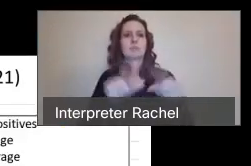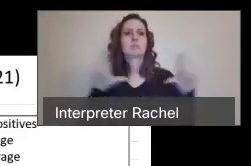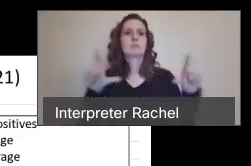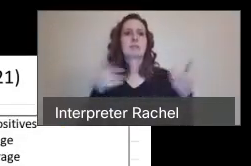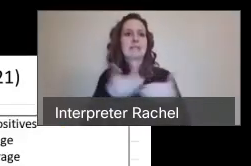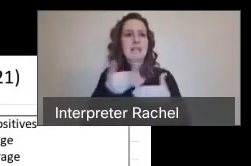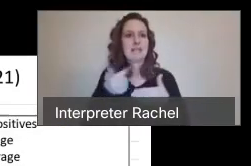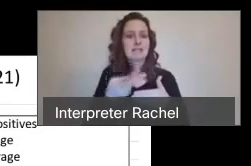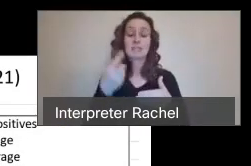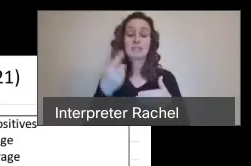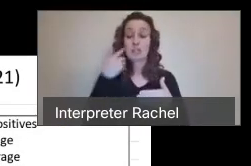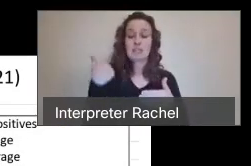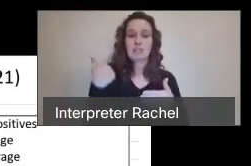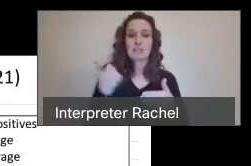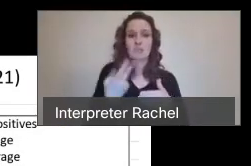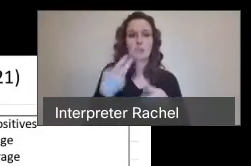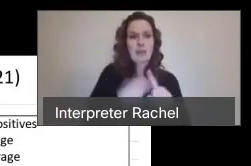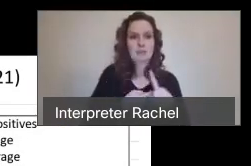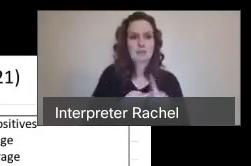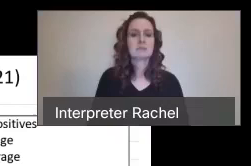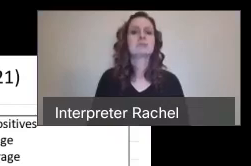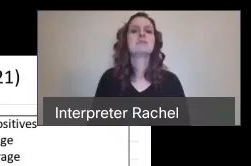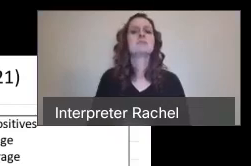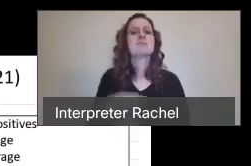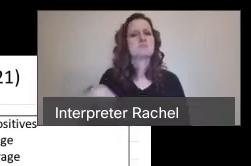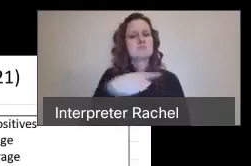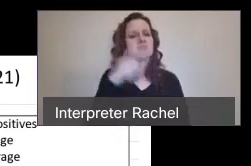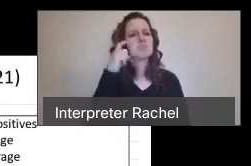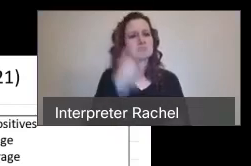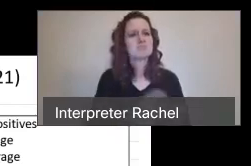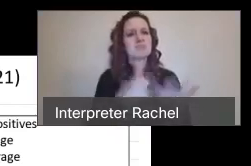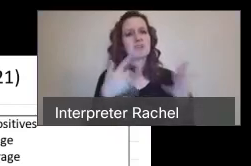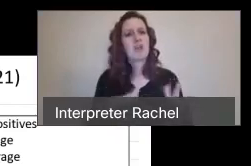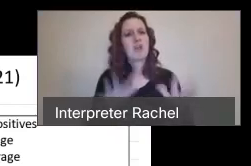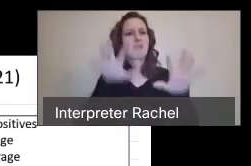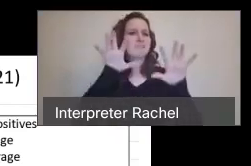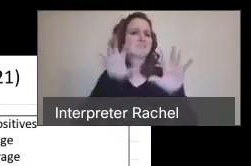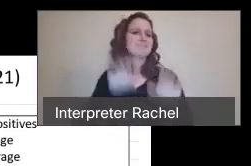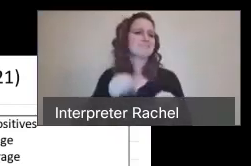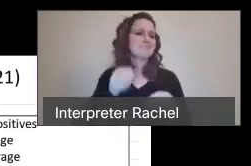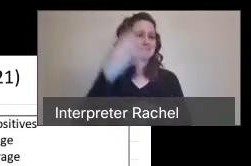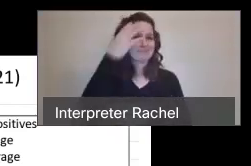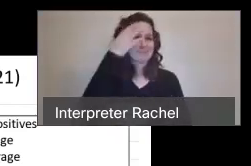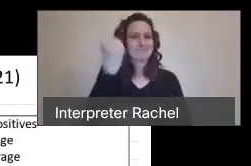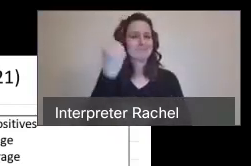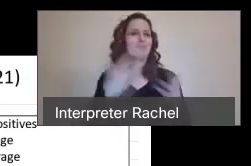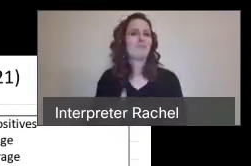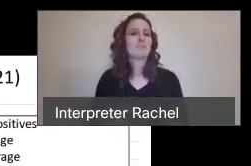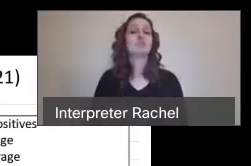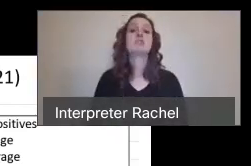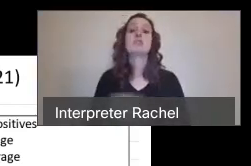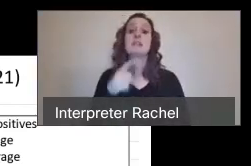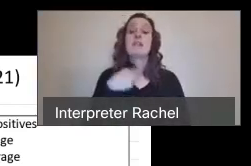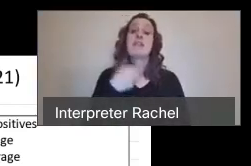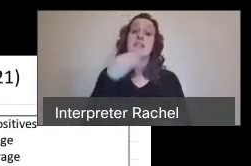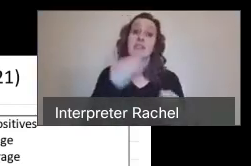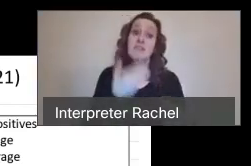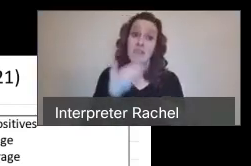and you probably all know this by by heart at this point. Thankfully, we're seeing just a slow steady